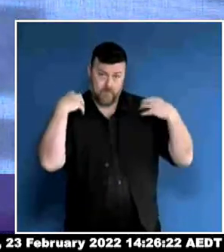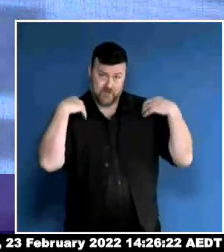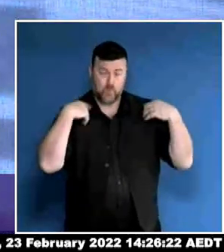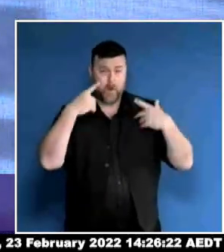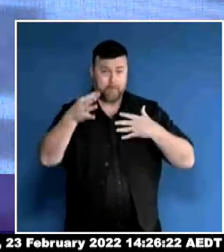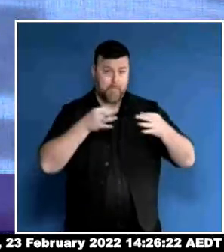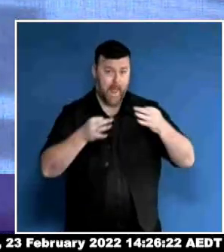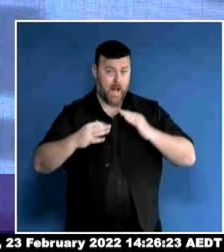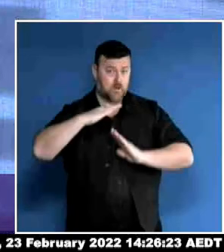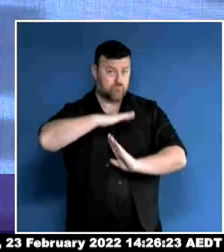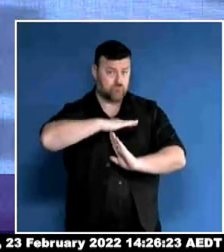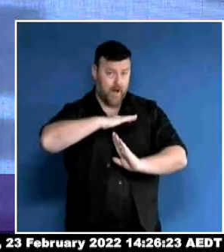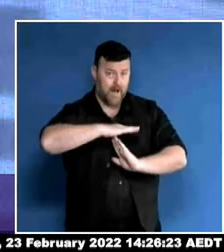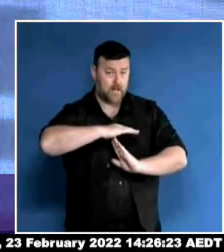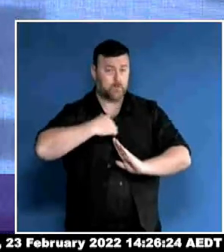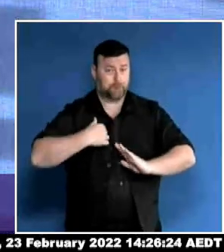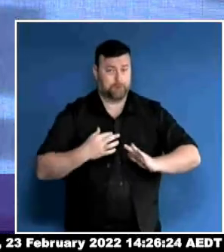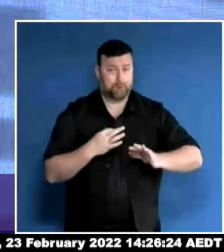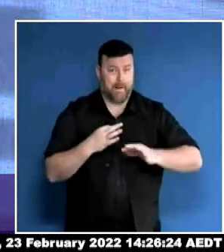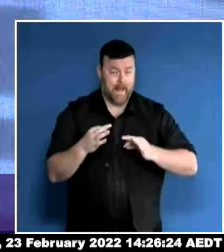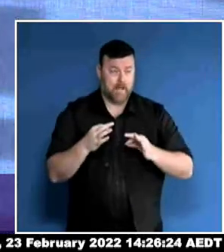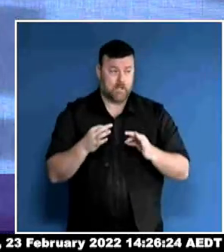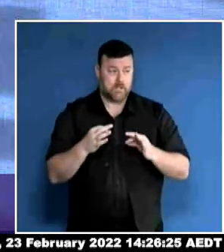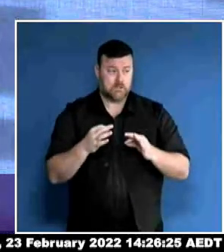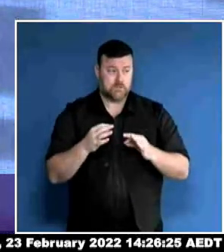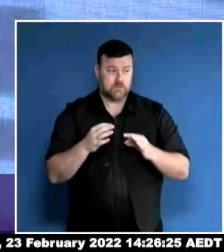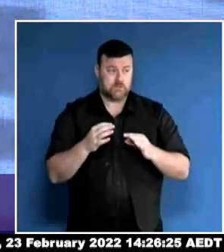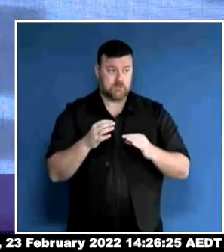break of 10 minutes just to give Mzia a break.